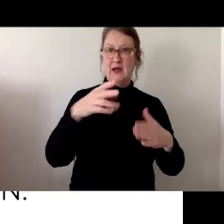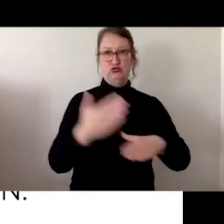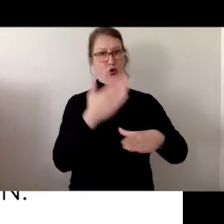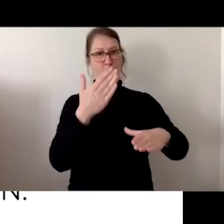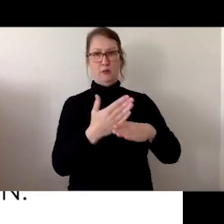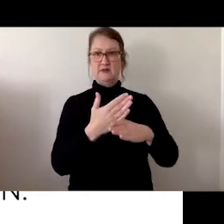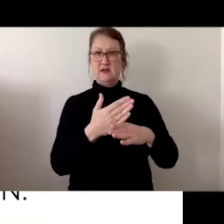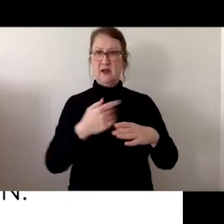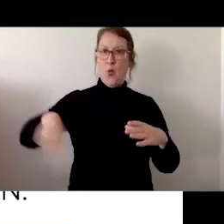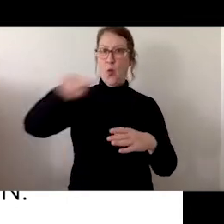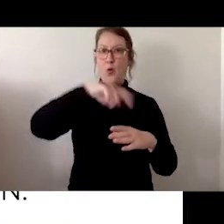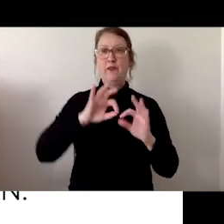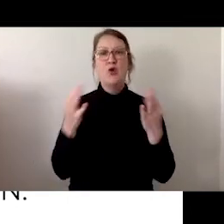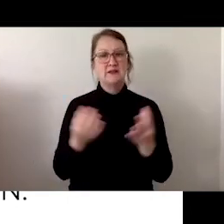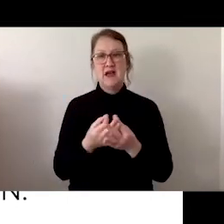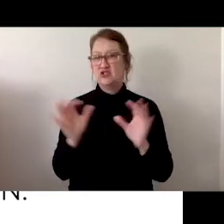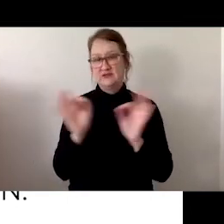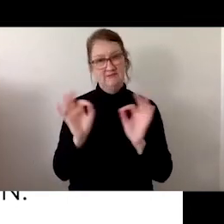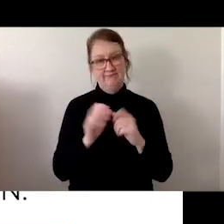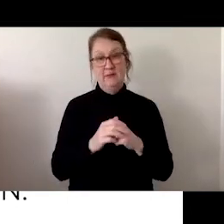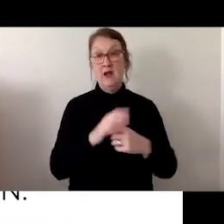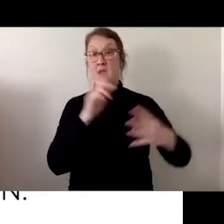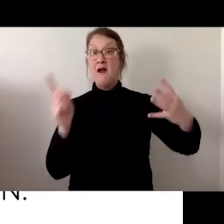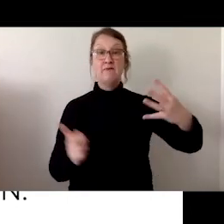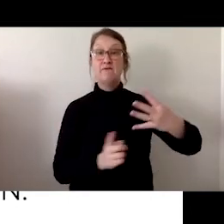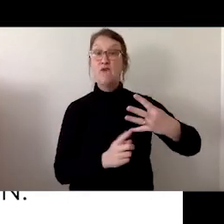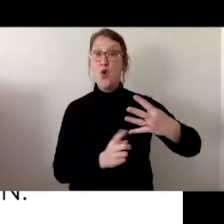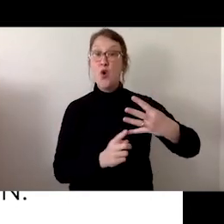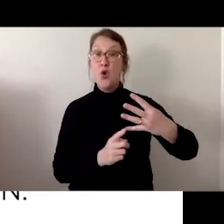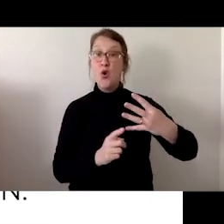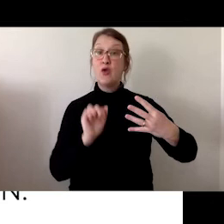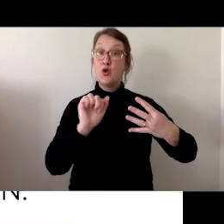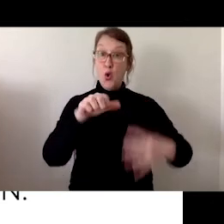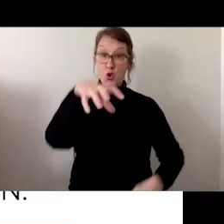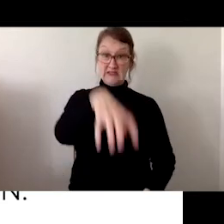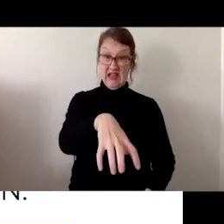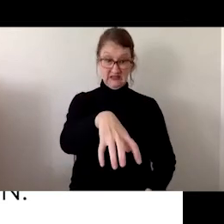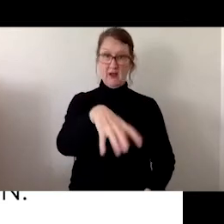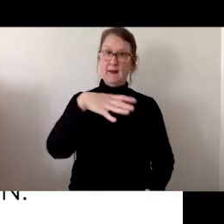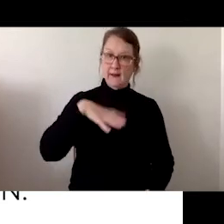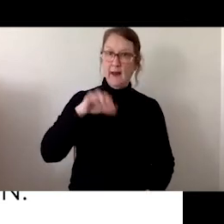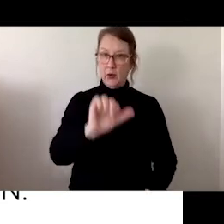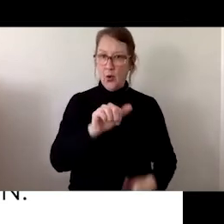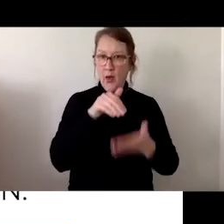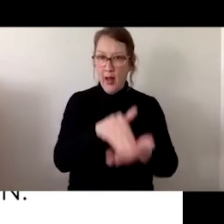The fourth area is - your sector needs your help, and you need your industry and sector.